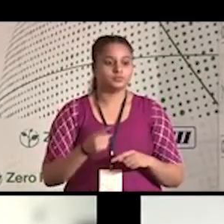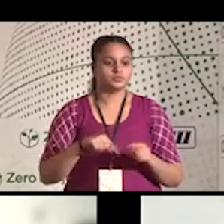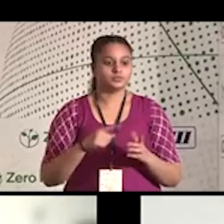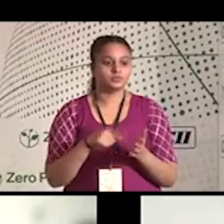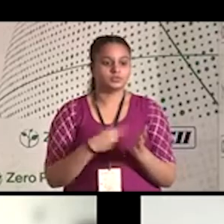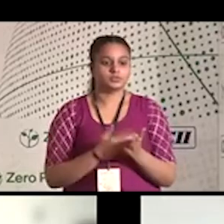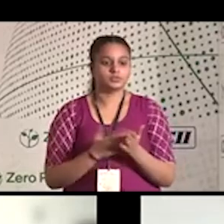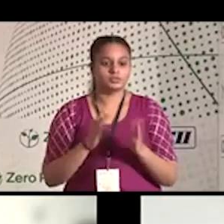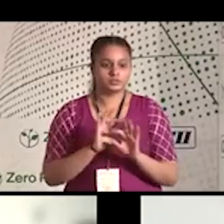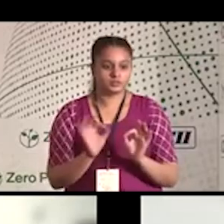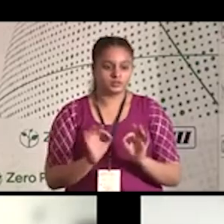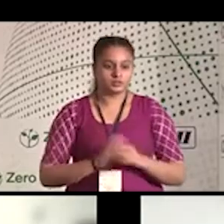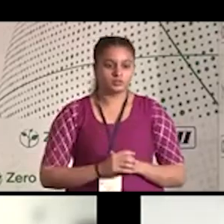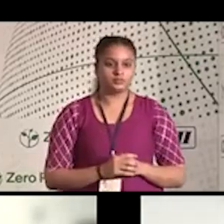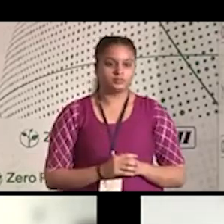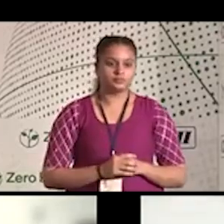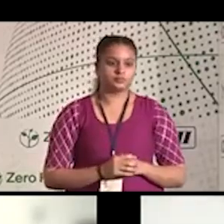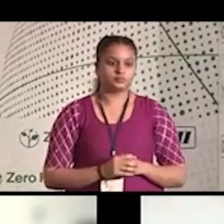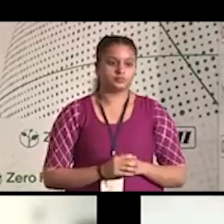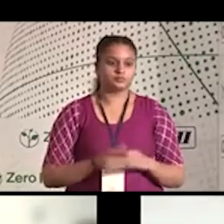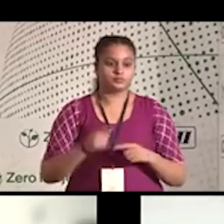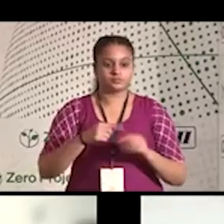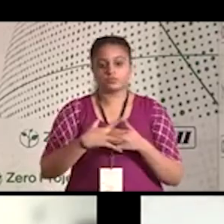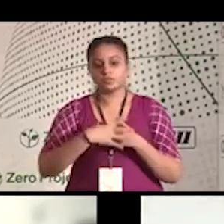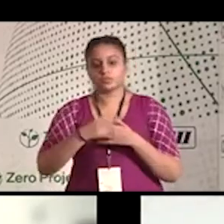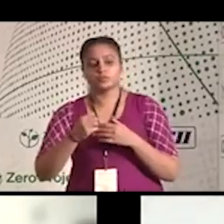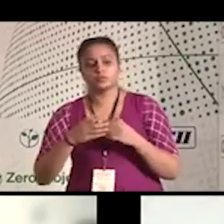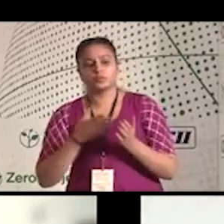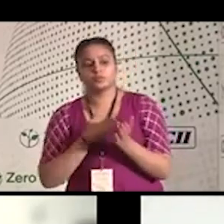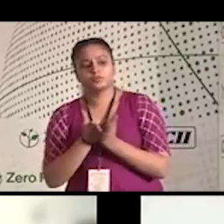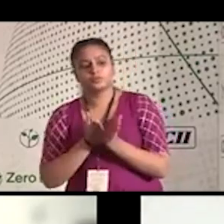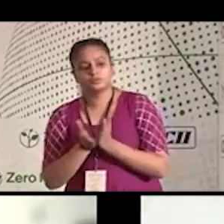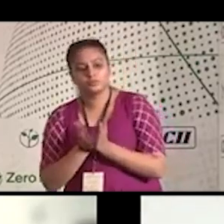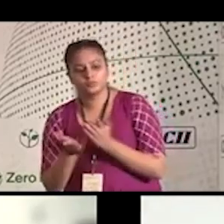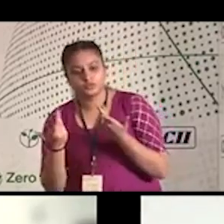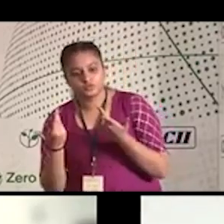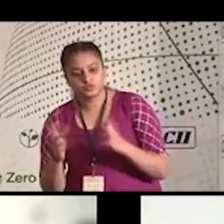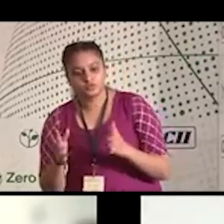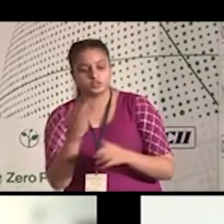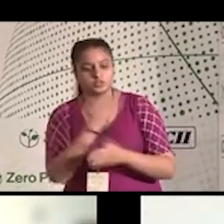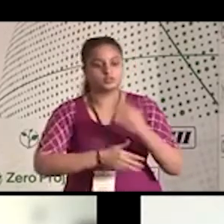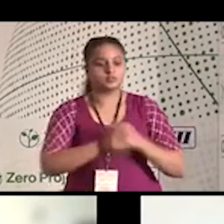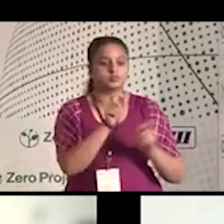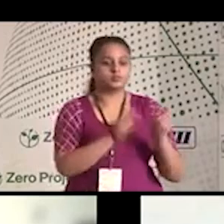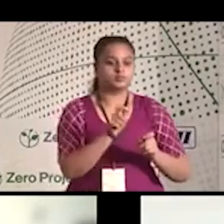you can see that they're going out of their way to not hire qualified disabled applicants.